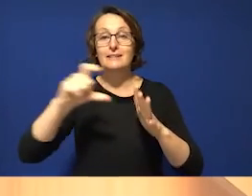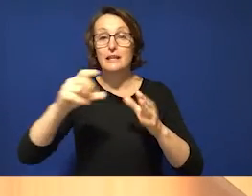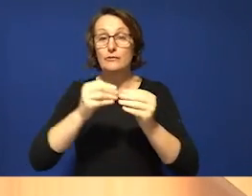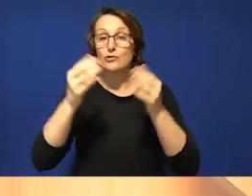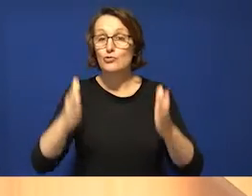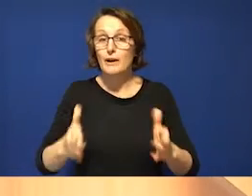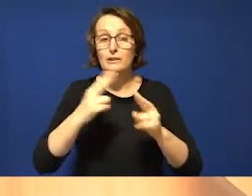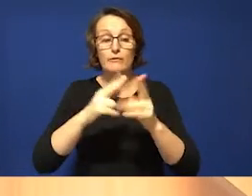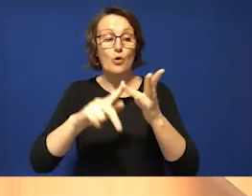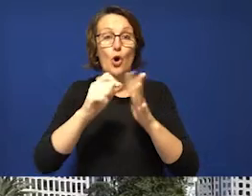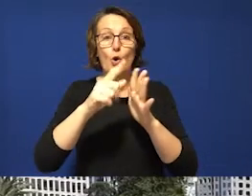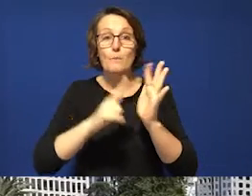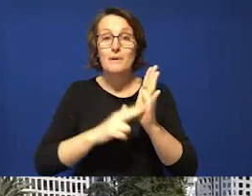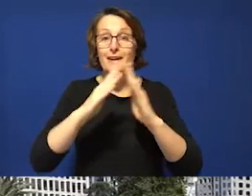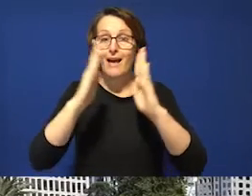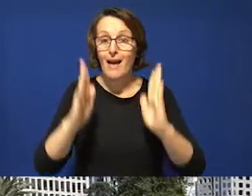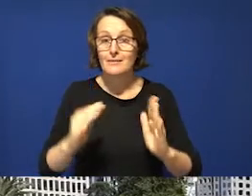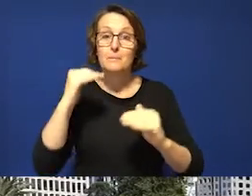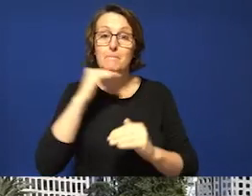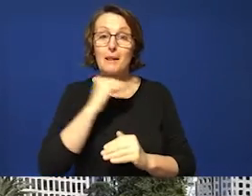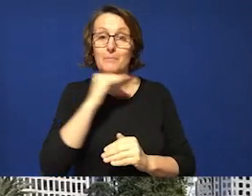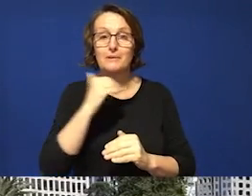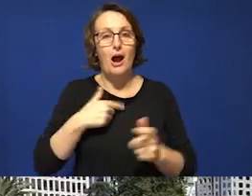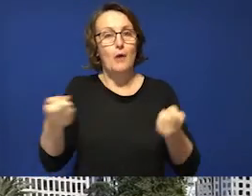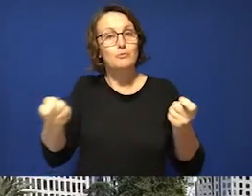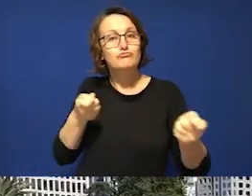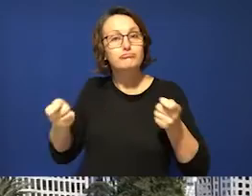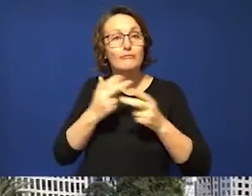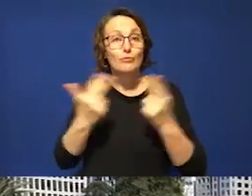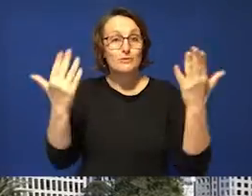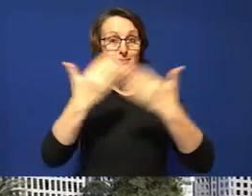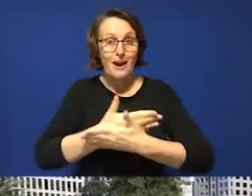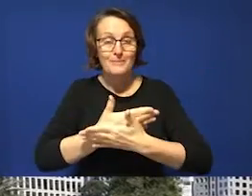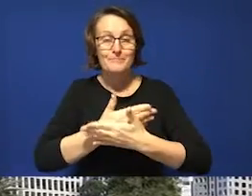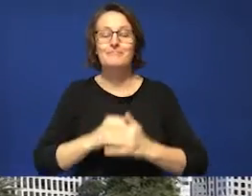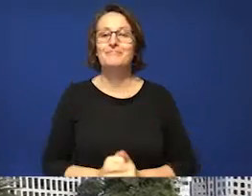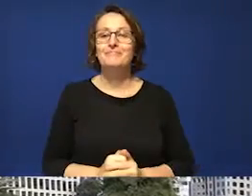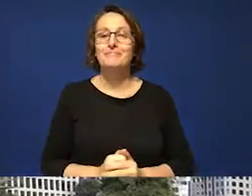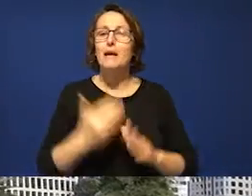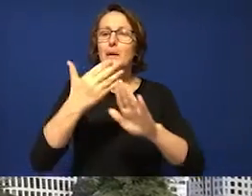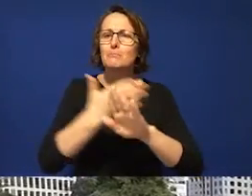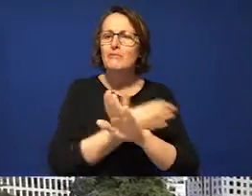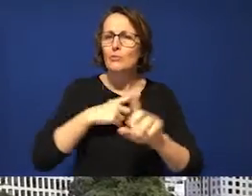And I'll be your moderator for this evening's event. Before we begin, I do want to assure you all